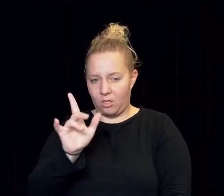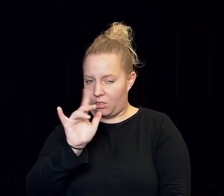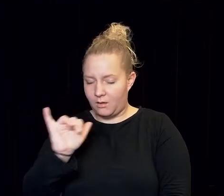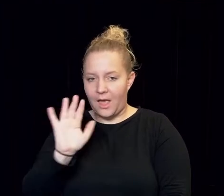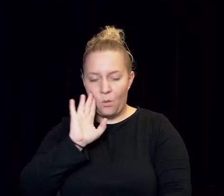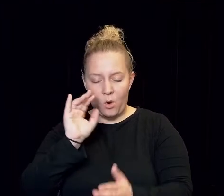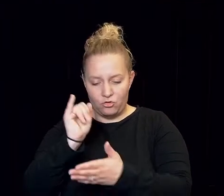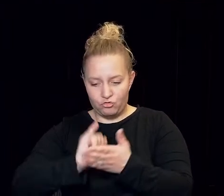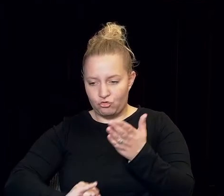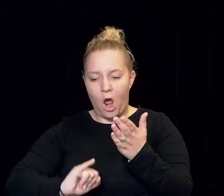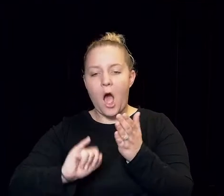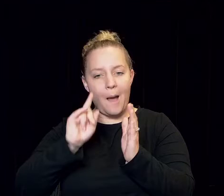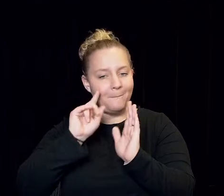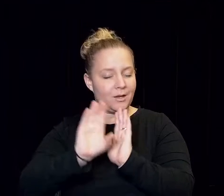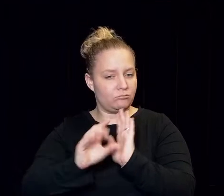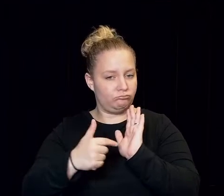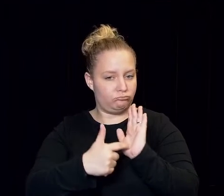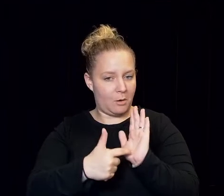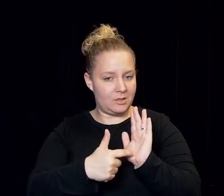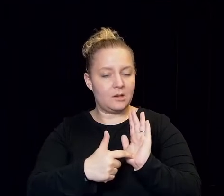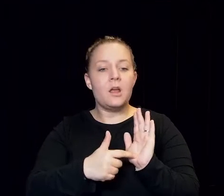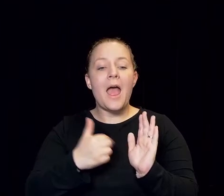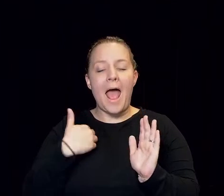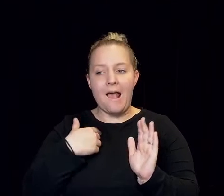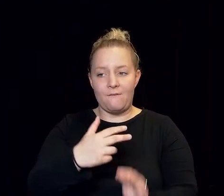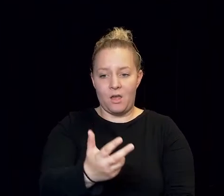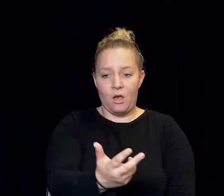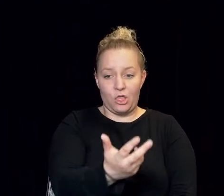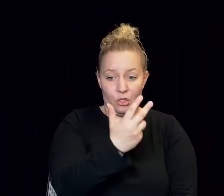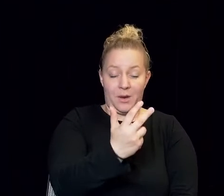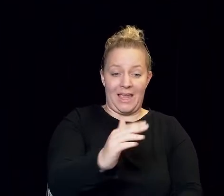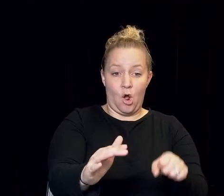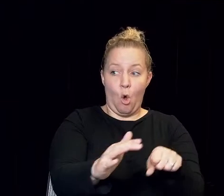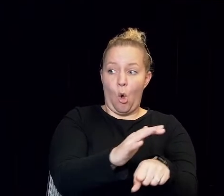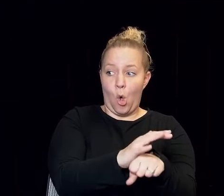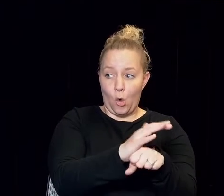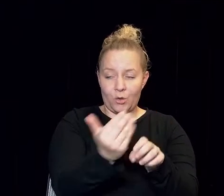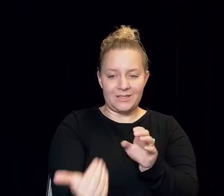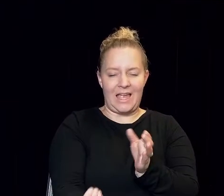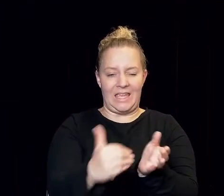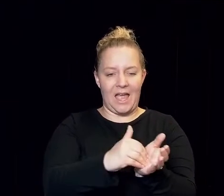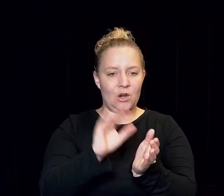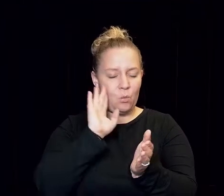to show that. So, I've got 3 wholes. So, again I'm gonna go ahead and just draw 3 circles.